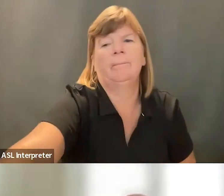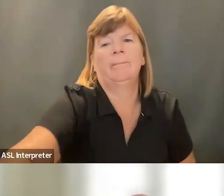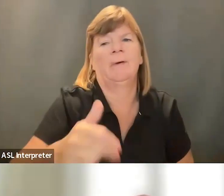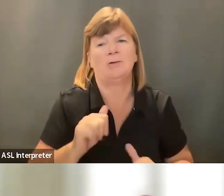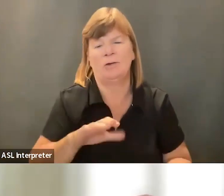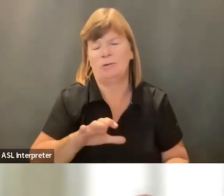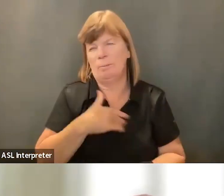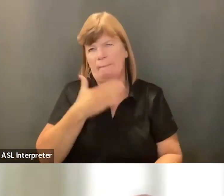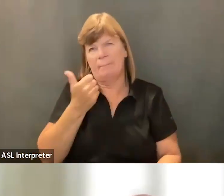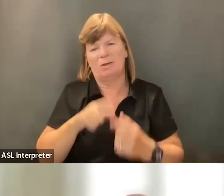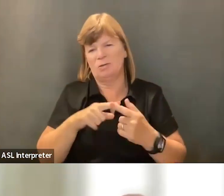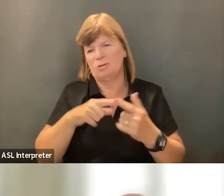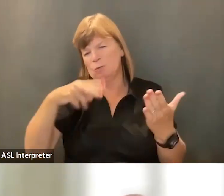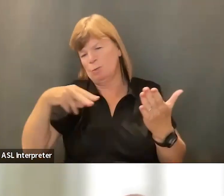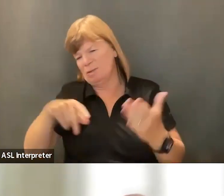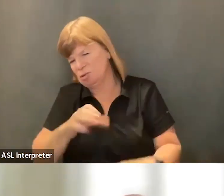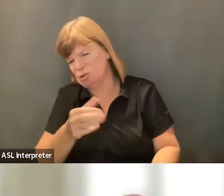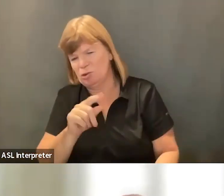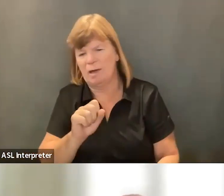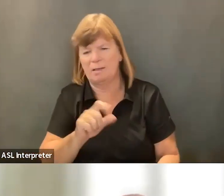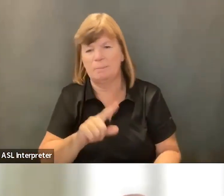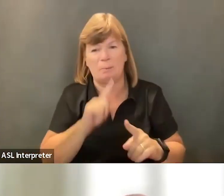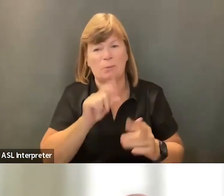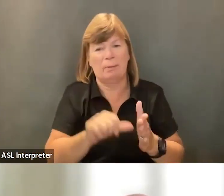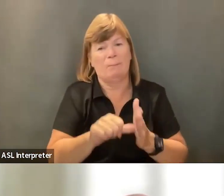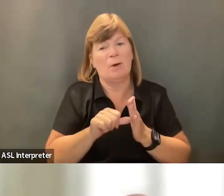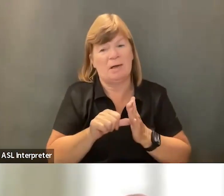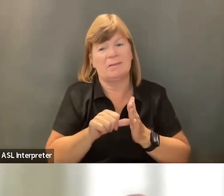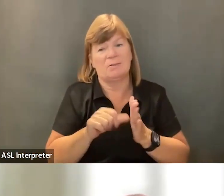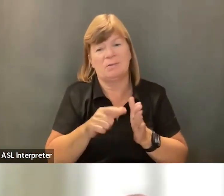to read these chats but I'm really impressed I mean there's a there's a lot of excitement